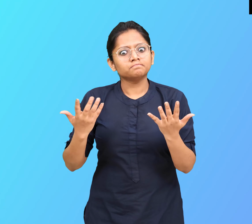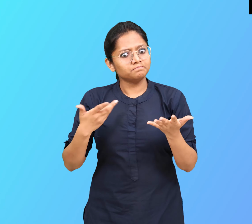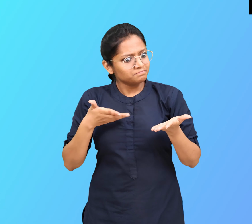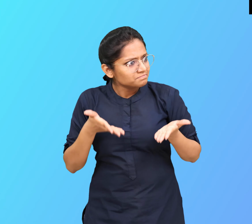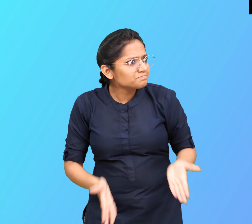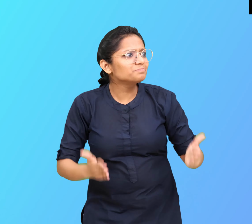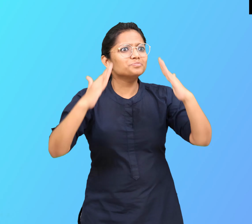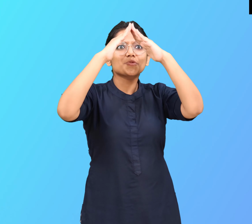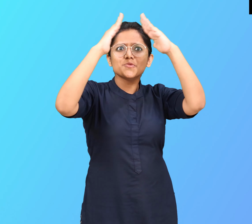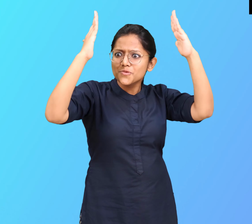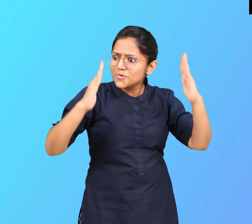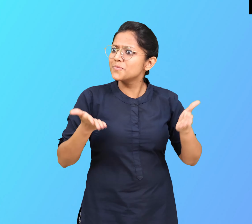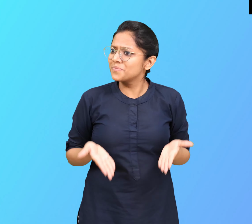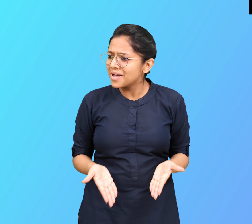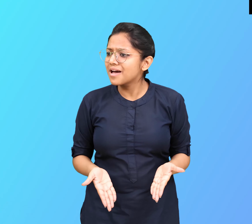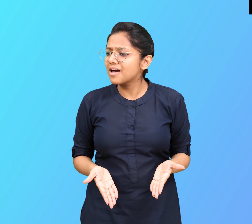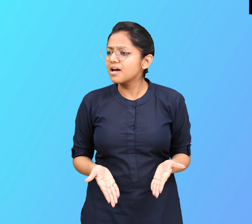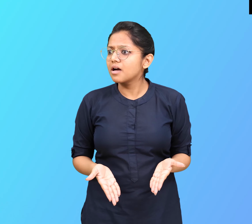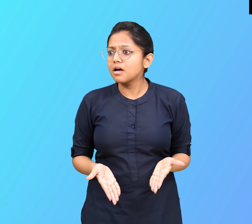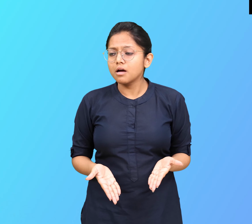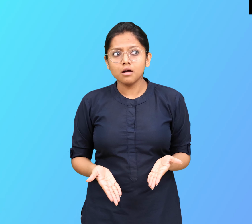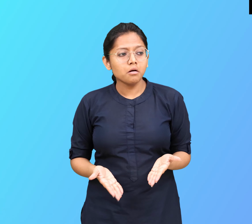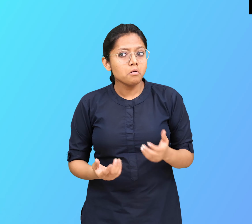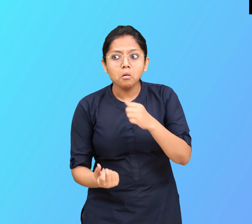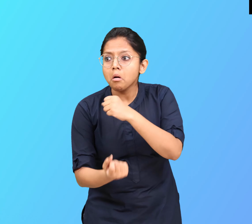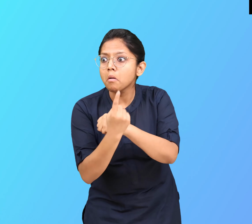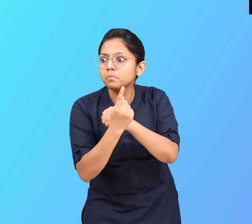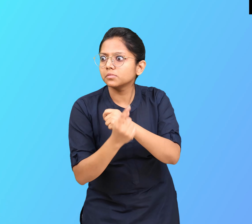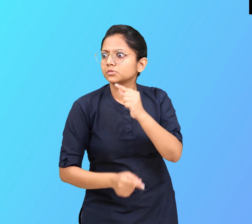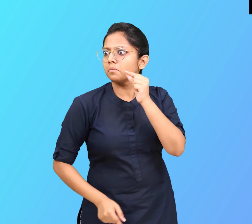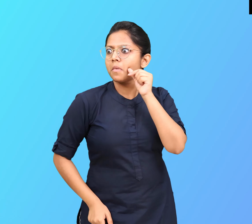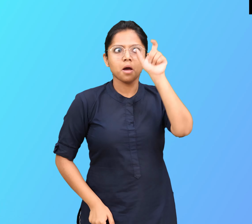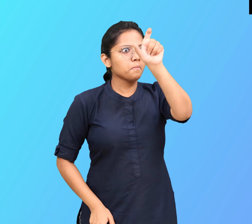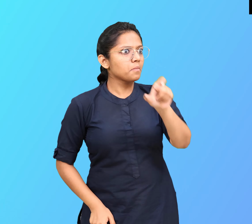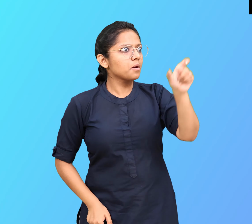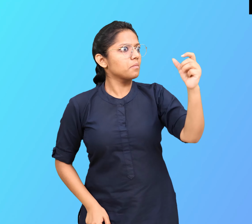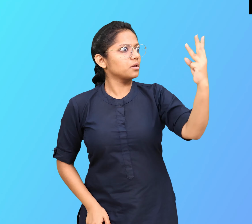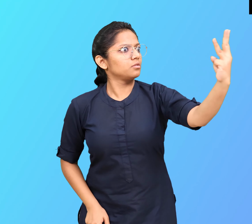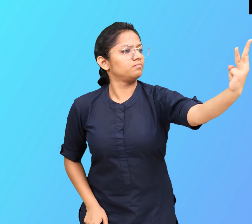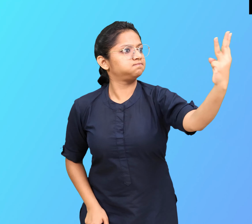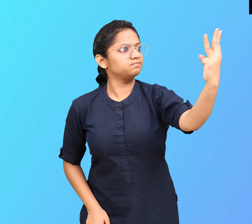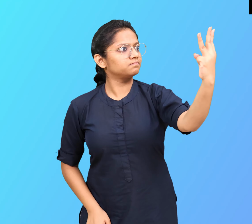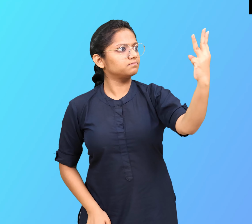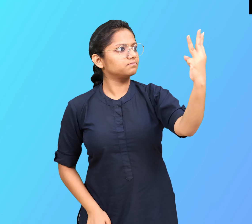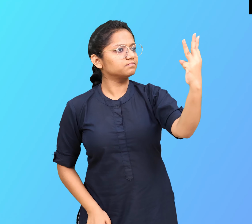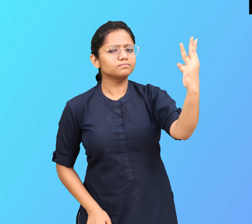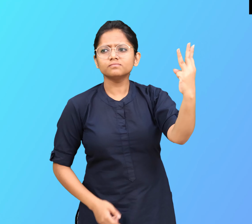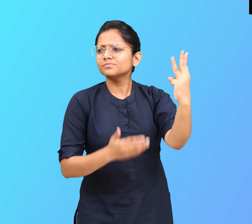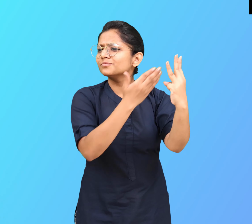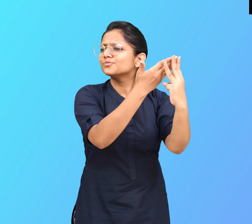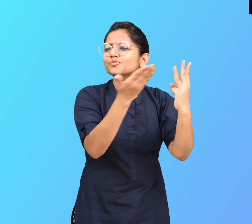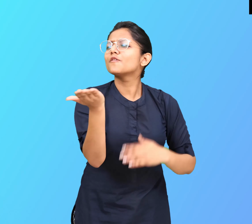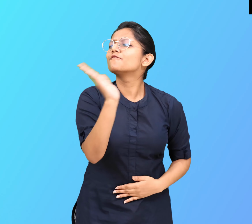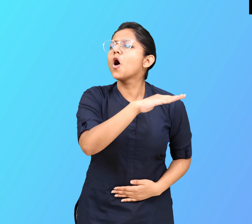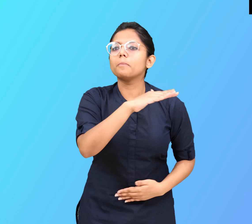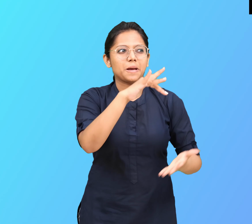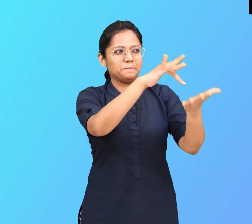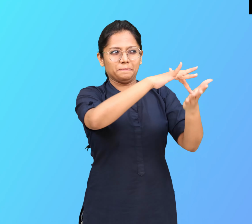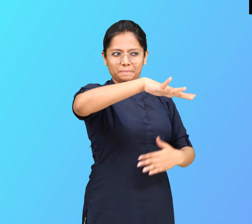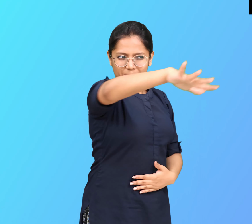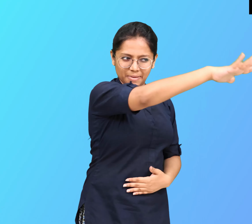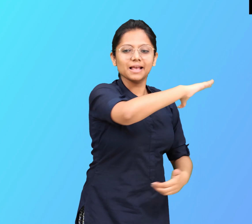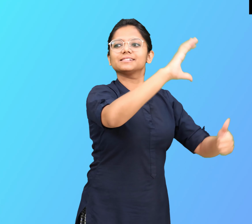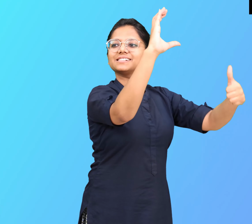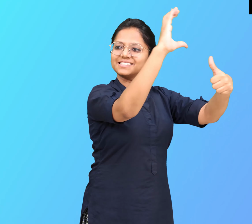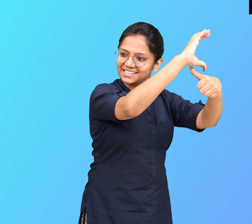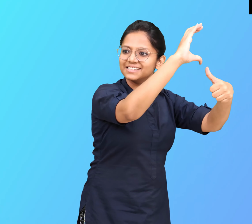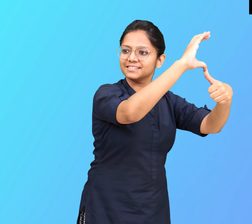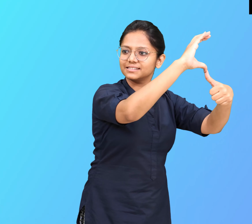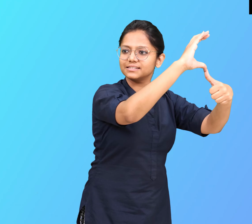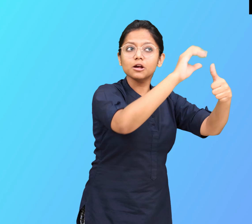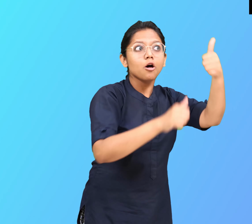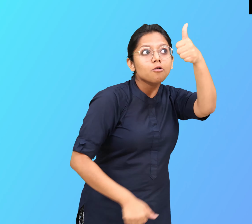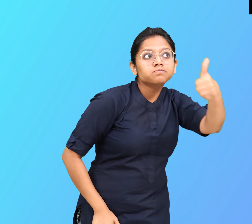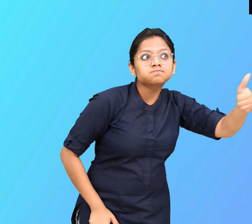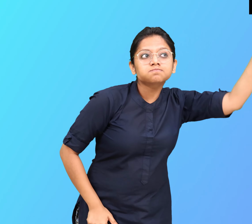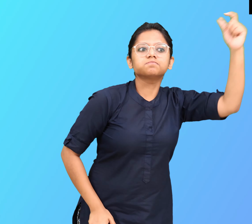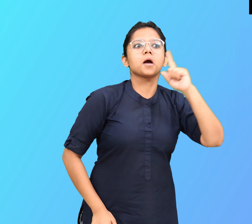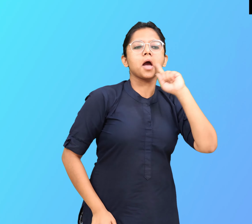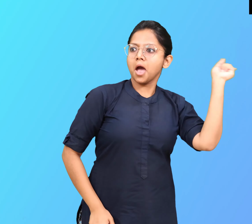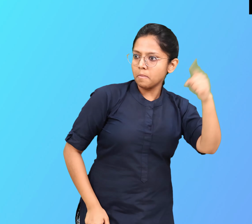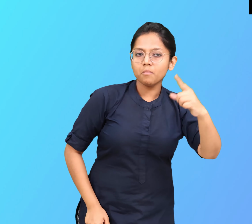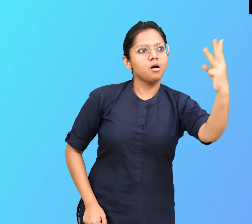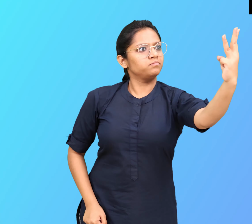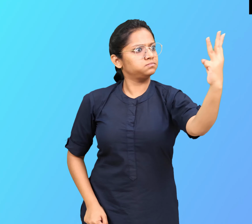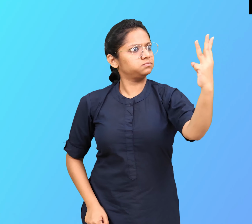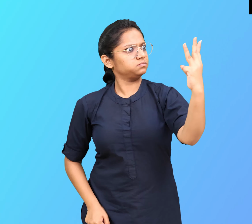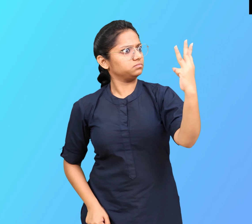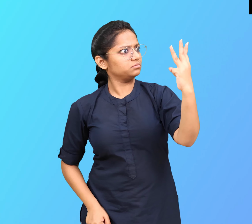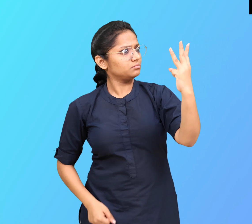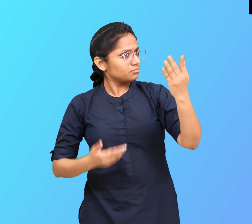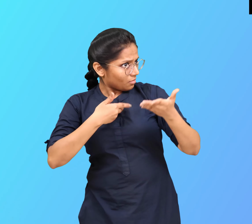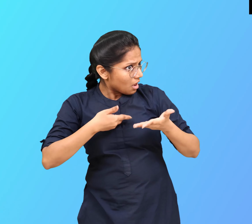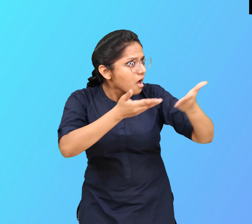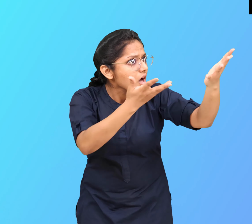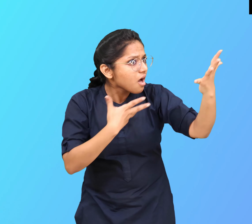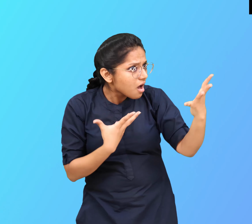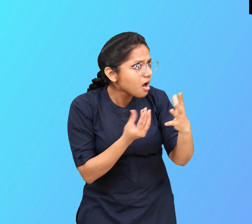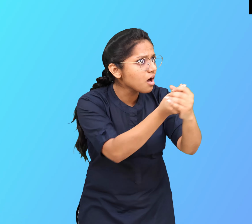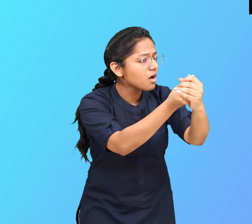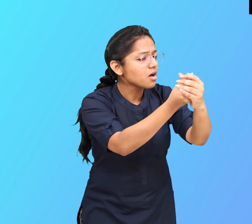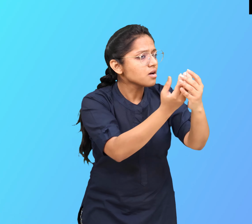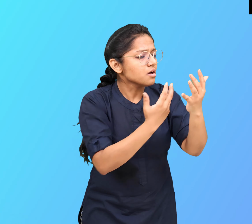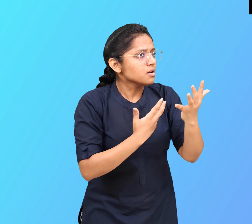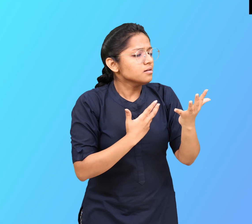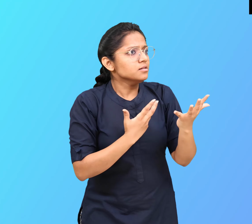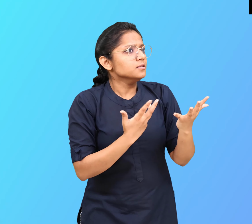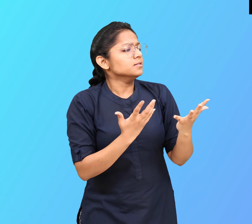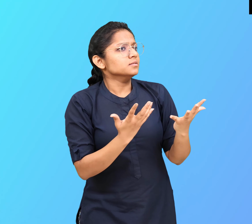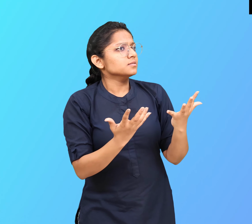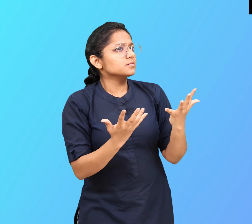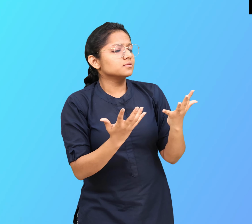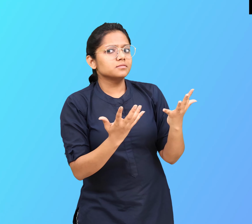Suddenly, there were three men standing outside the house where I was staying. They had been sent from Caesarea to get me.